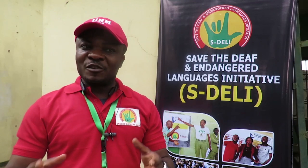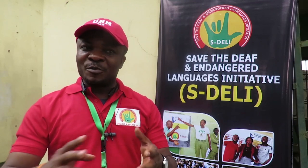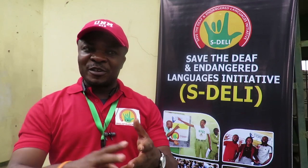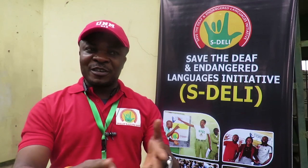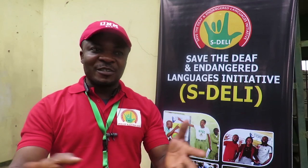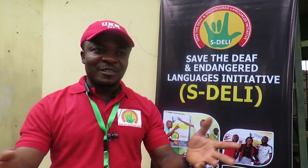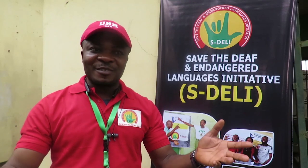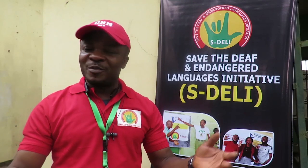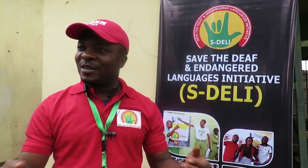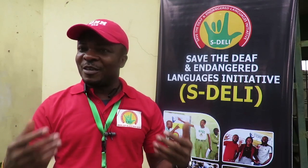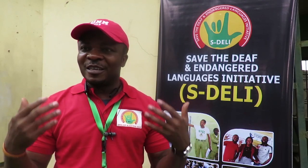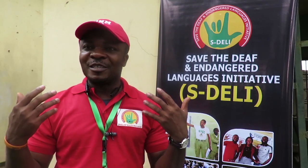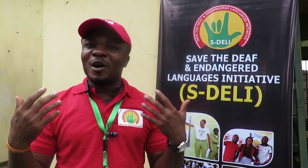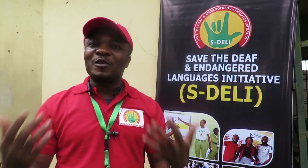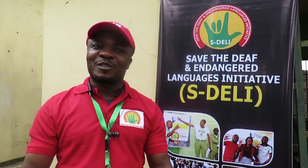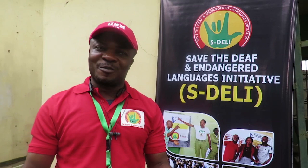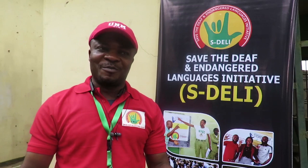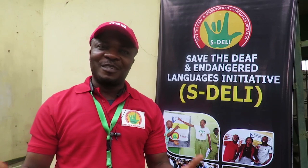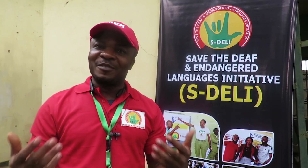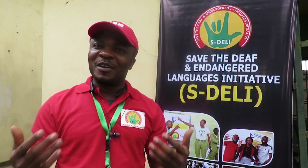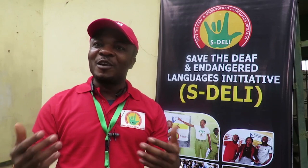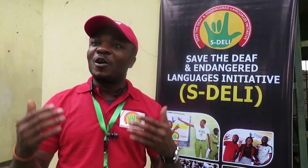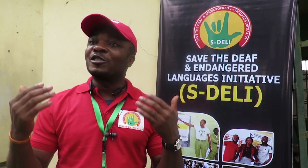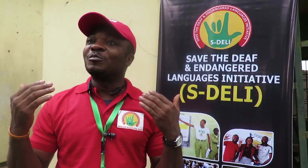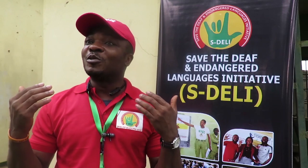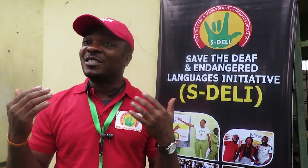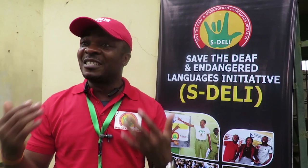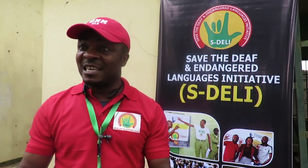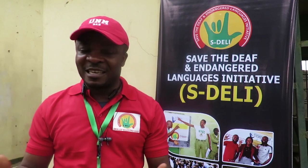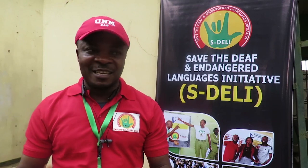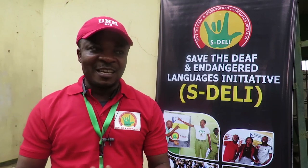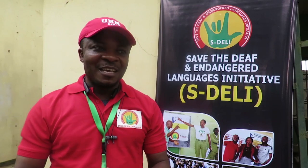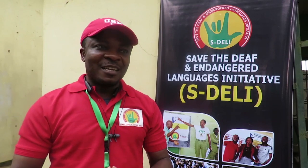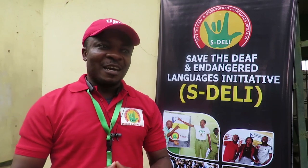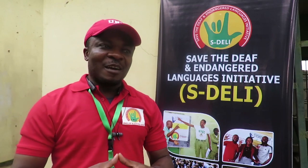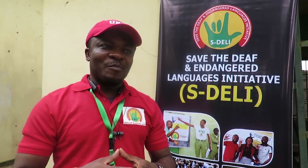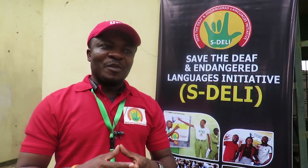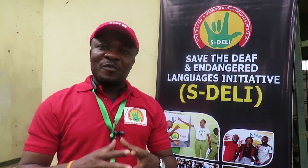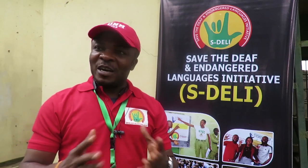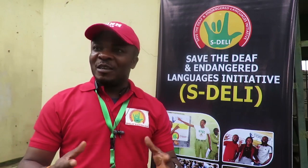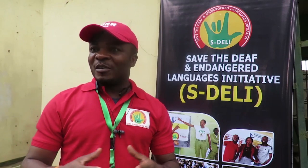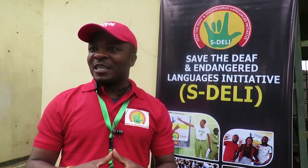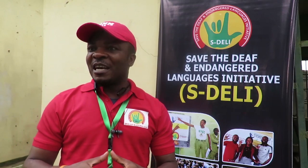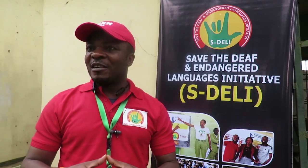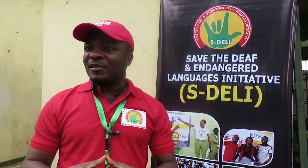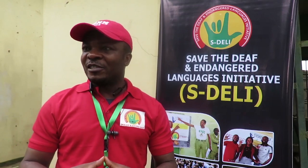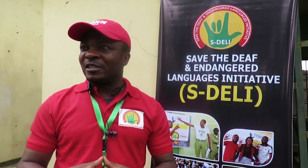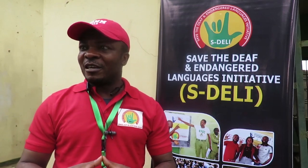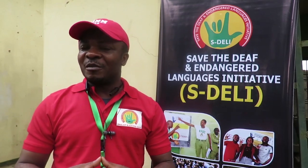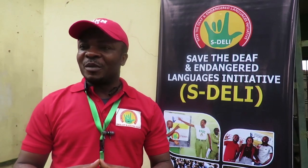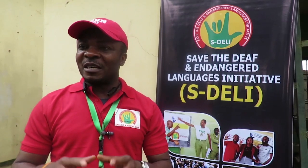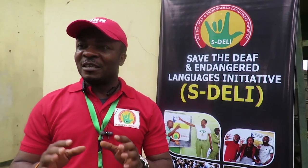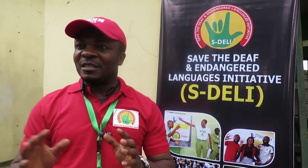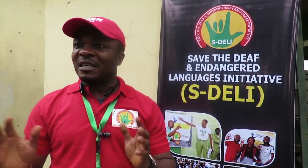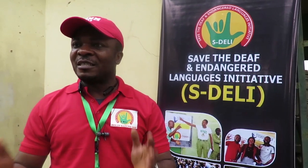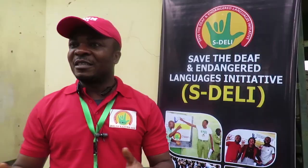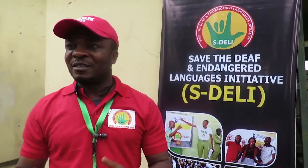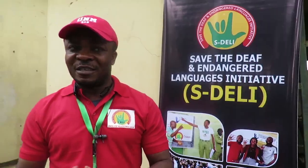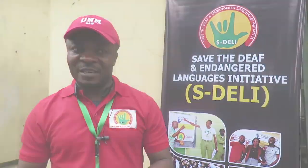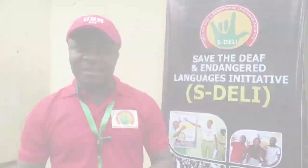numerals, it's awesome it's very awesome to see the variety of sign language that exists